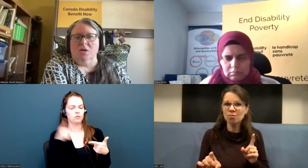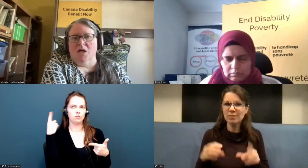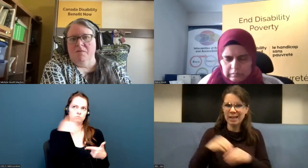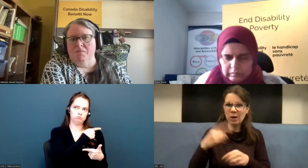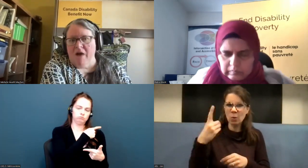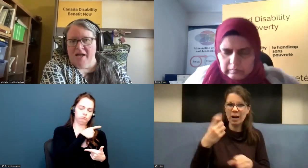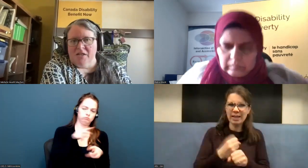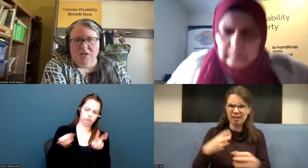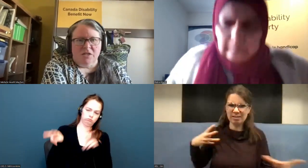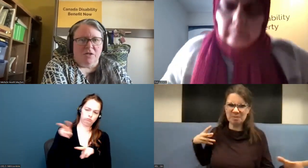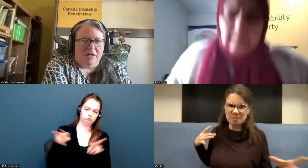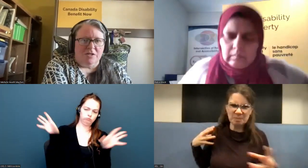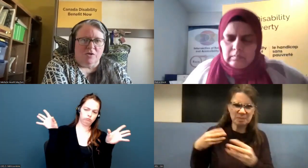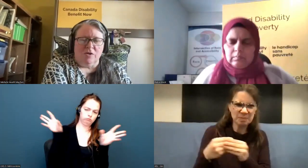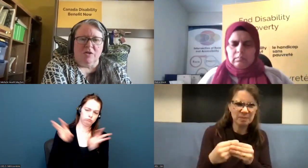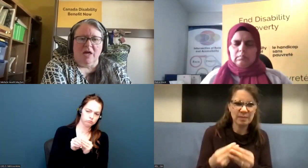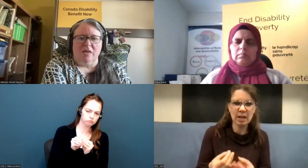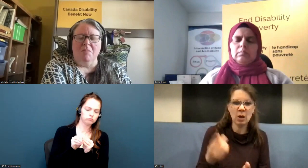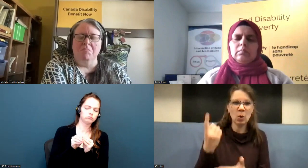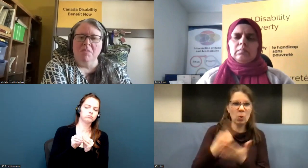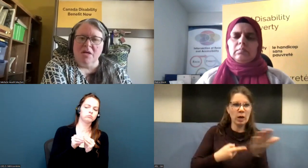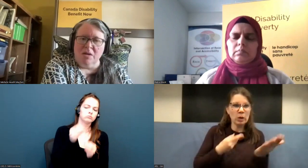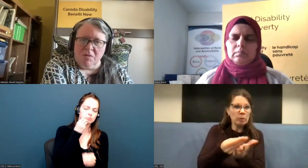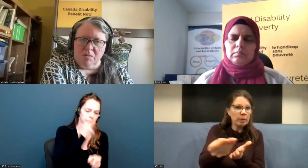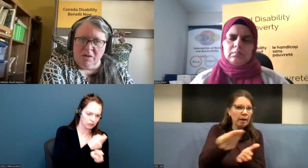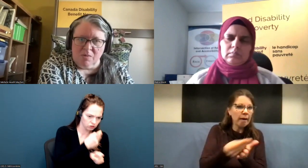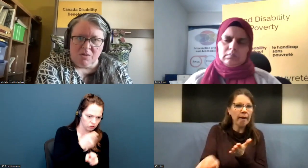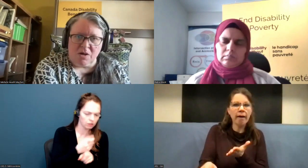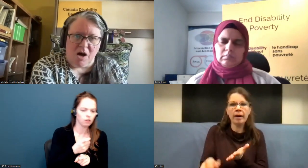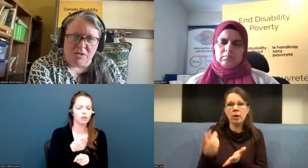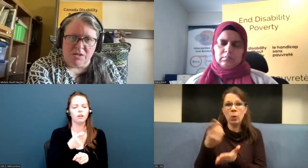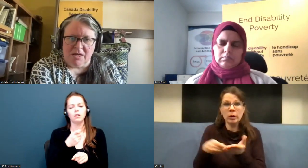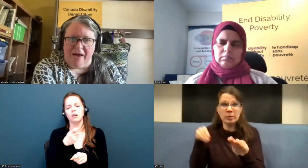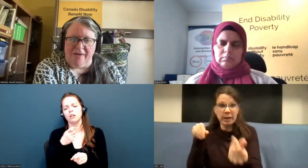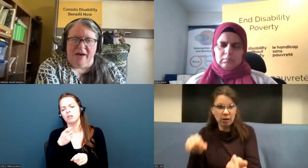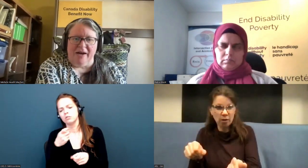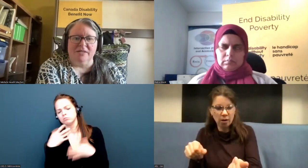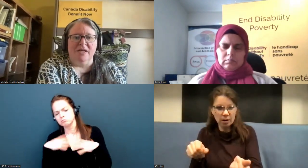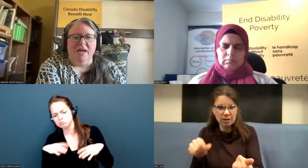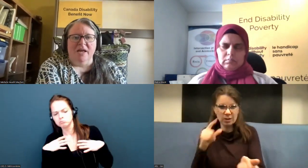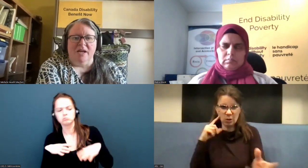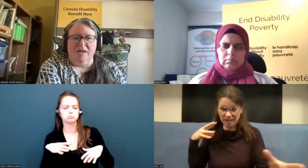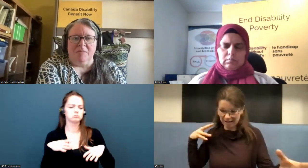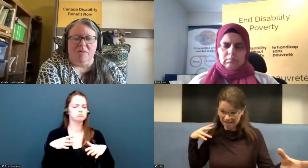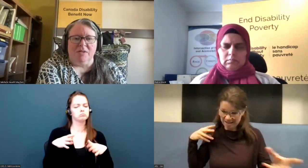RENT AND THAT SORT OF THING, THE MINIMUM IT WOULD COST TO GET THAT IN A COMMUNITY.